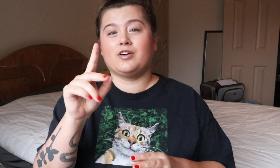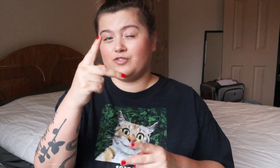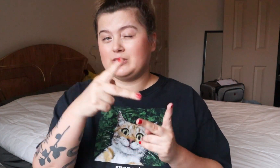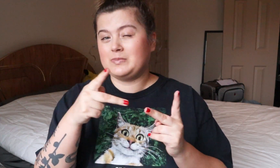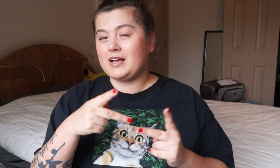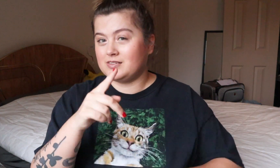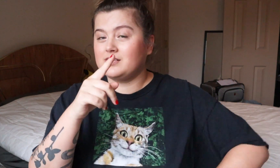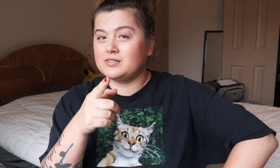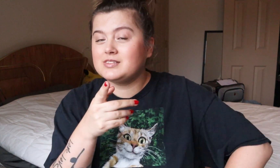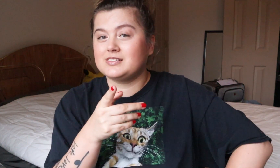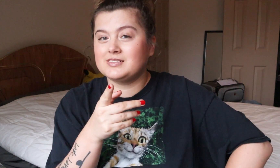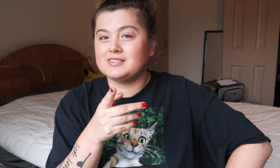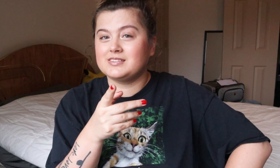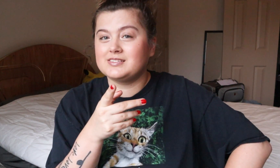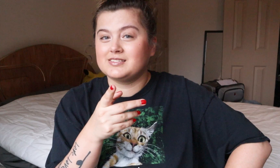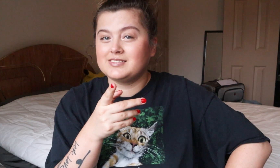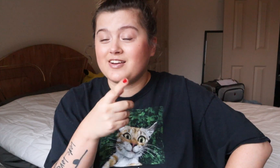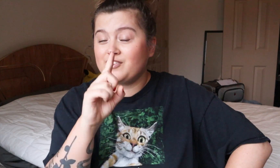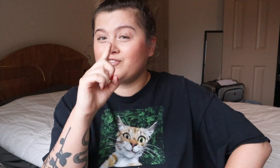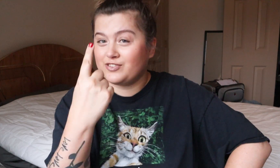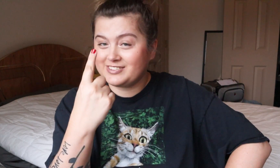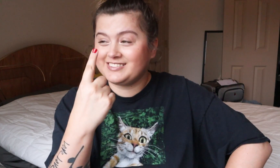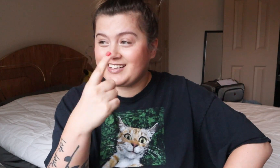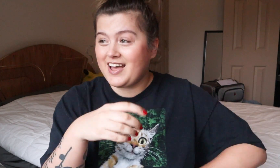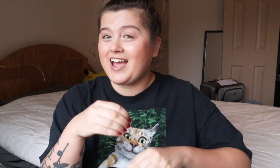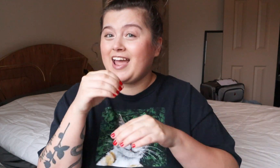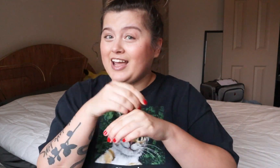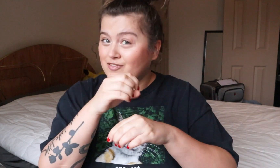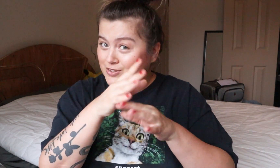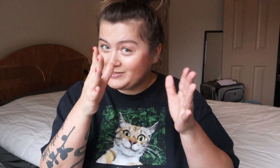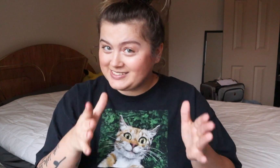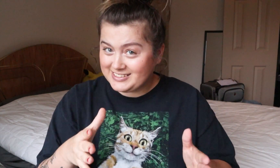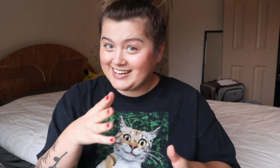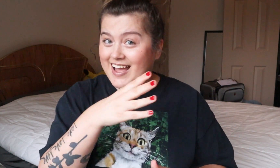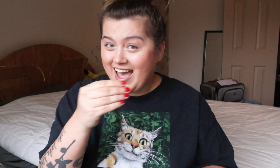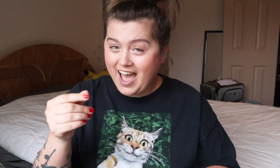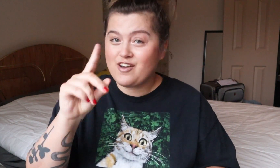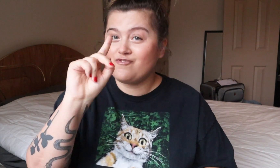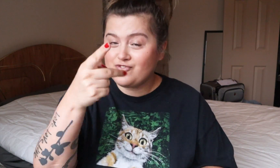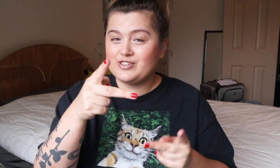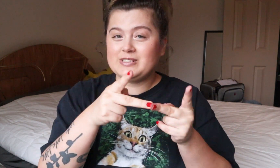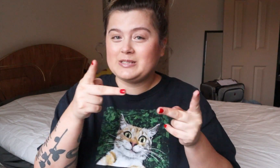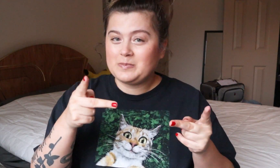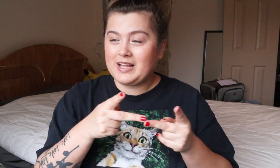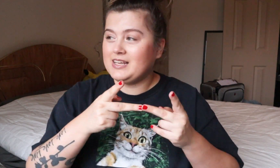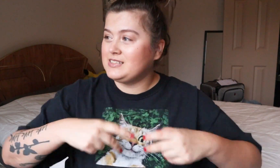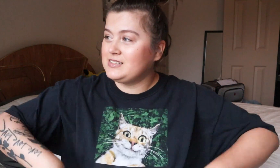In first place. The first influencer and in first place.